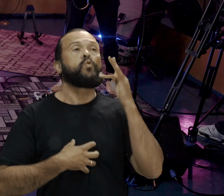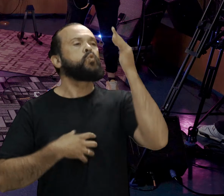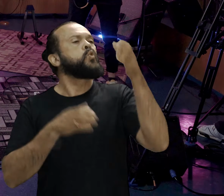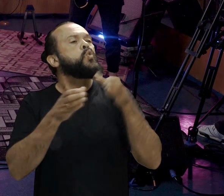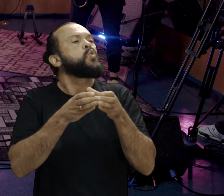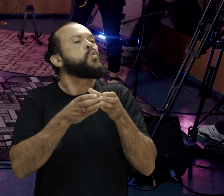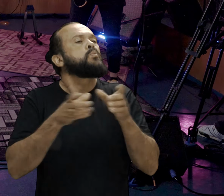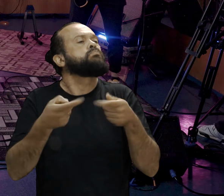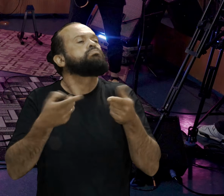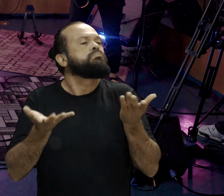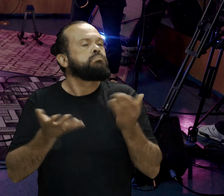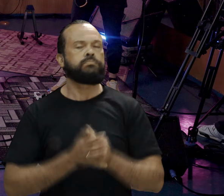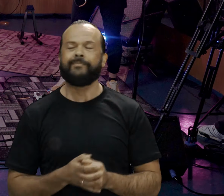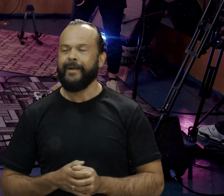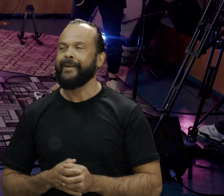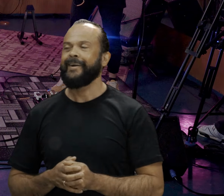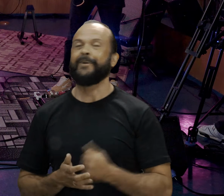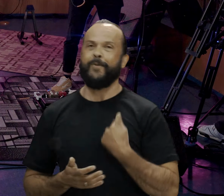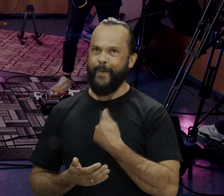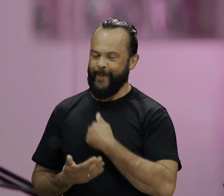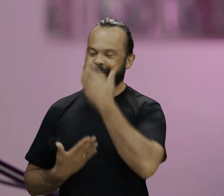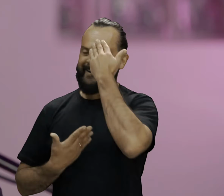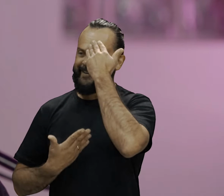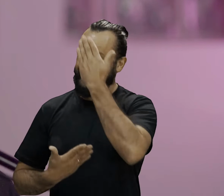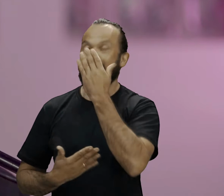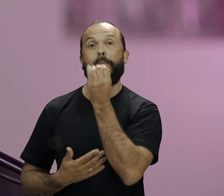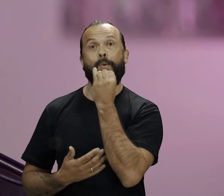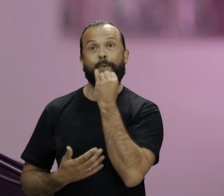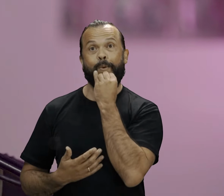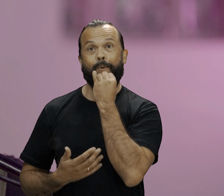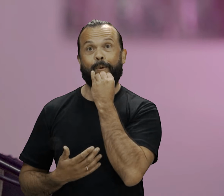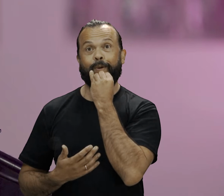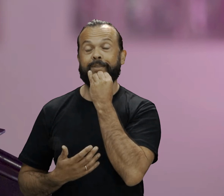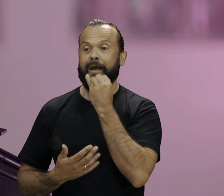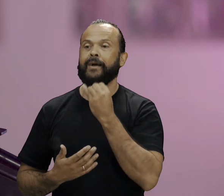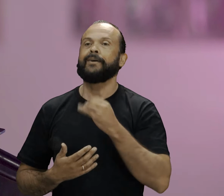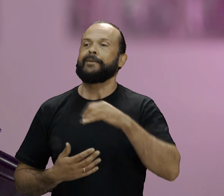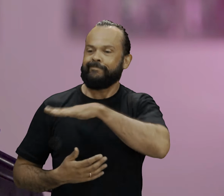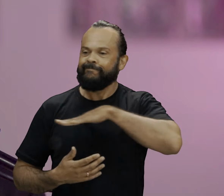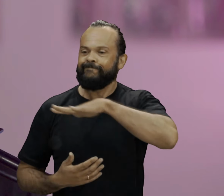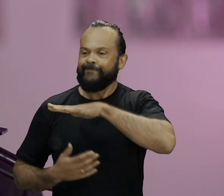First, we are grateful for the opportunity to be here in this incredible studio with this wonderful team, who arranged everything for us, so we are very grateful.